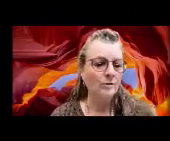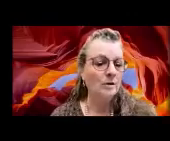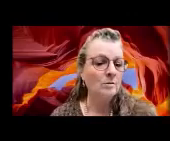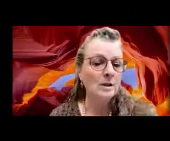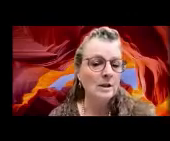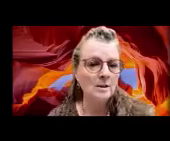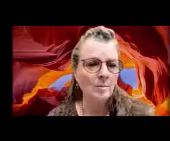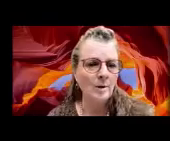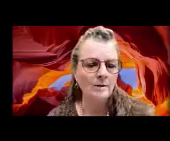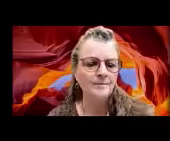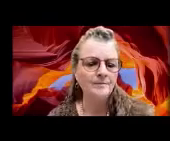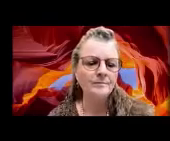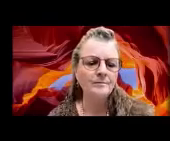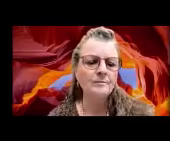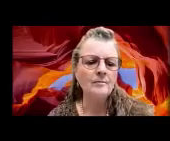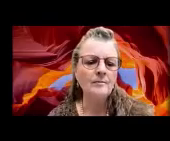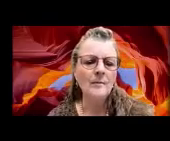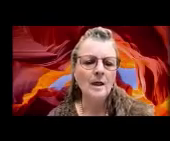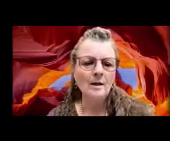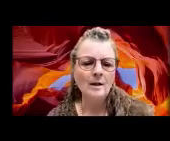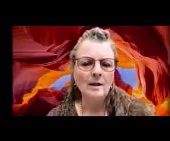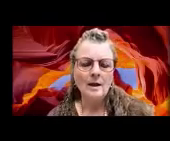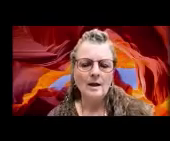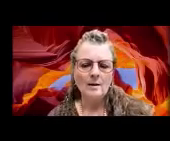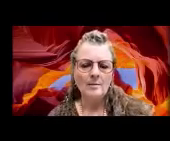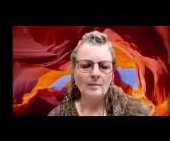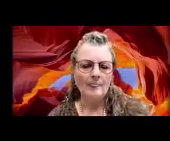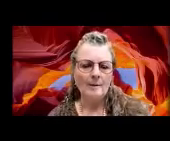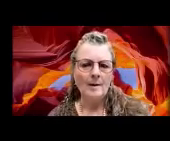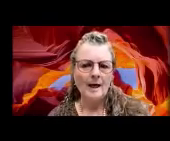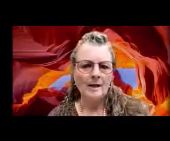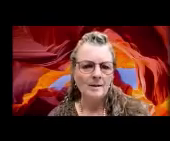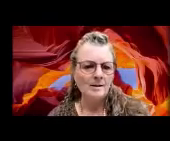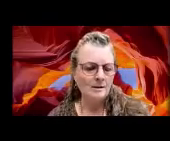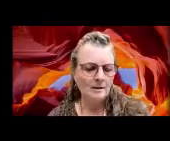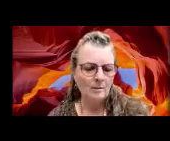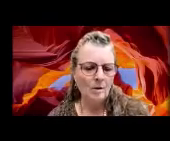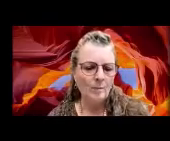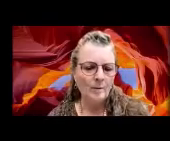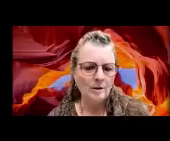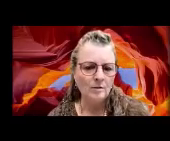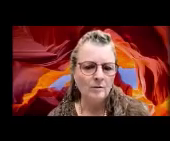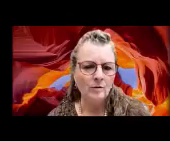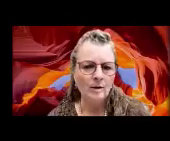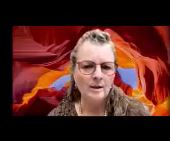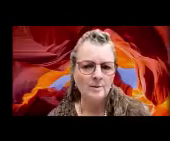for you to tease apart. The bias that we're hoping to avoid has